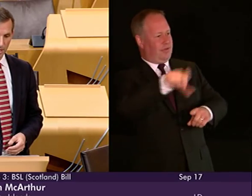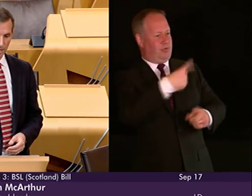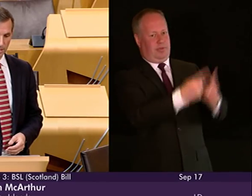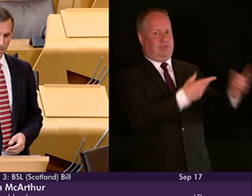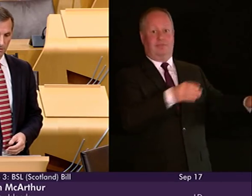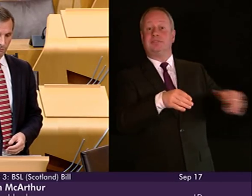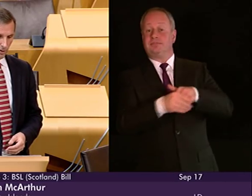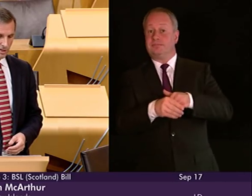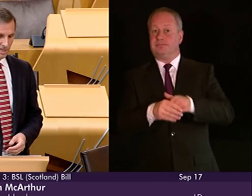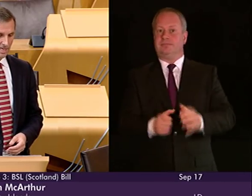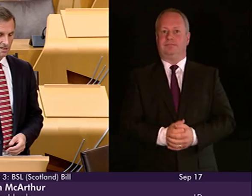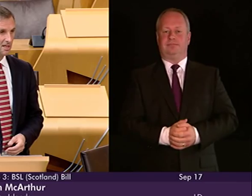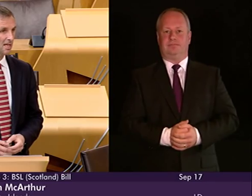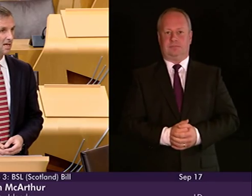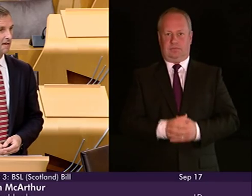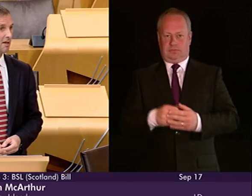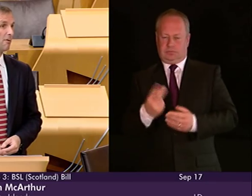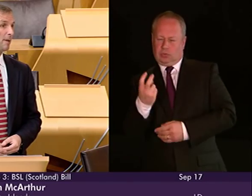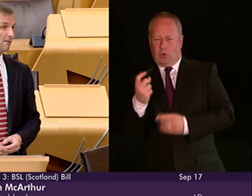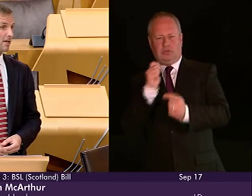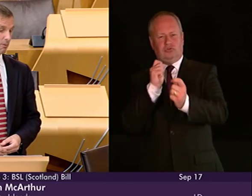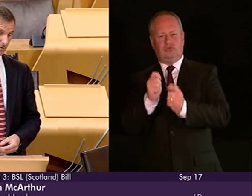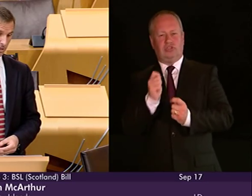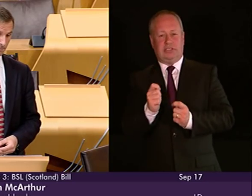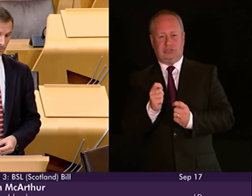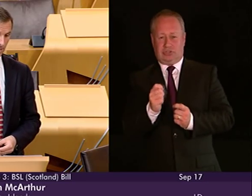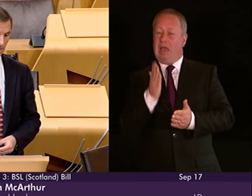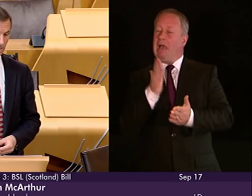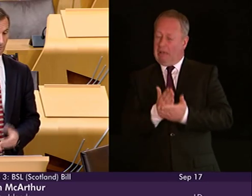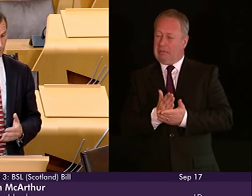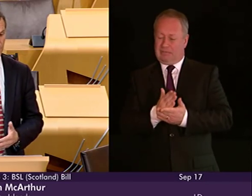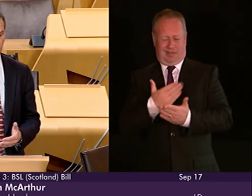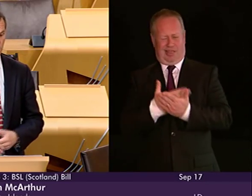to highlight fall into the category of the painfully obvious, yet for various reasons